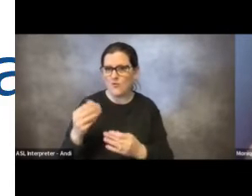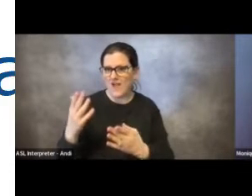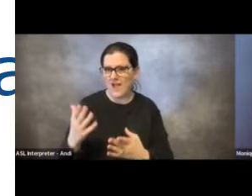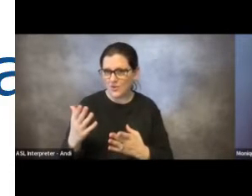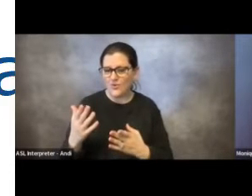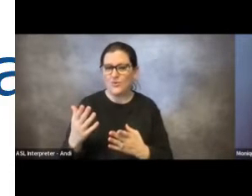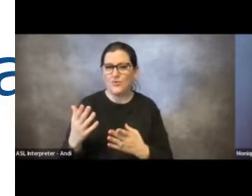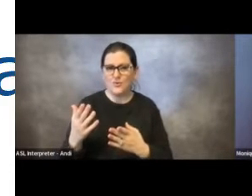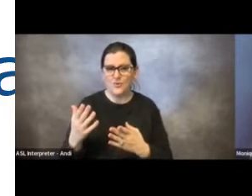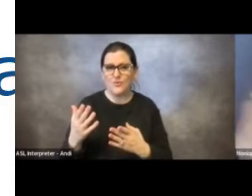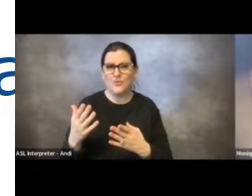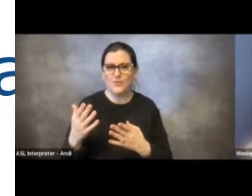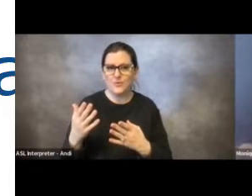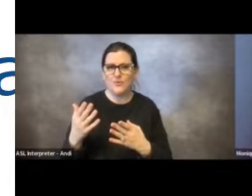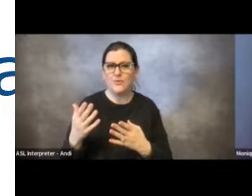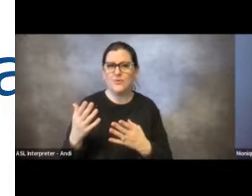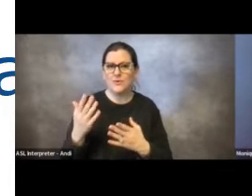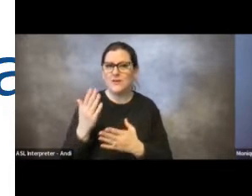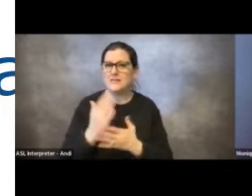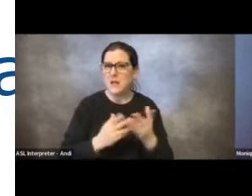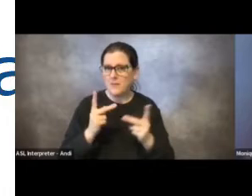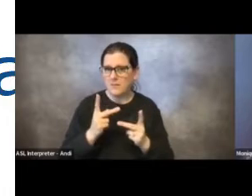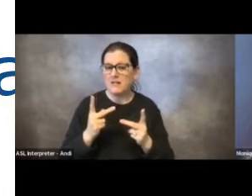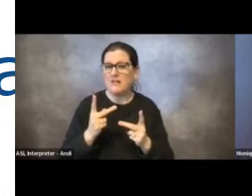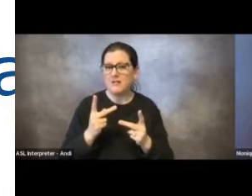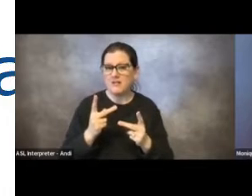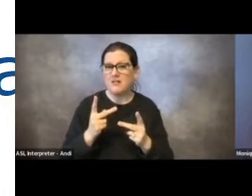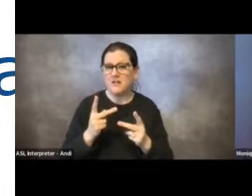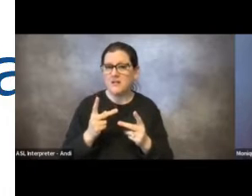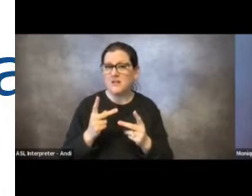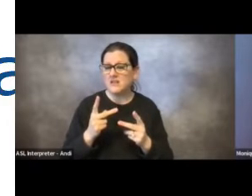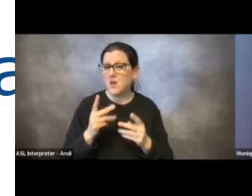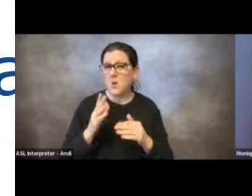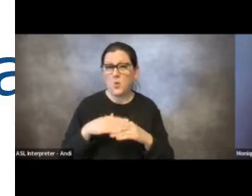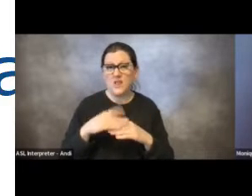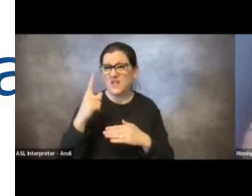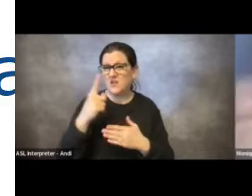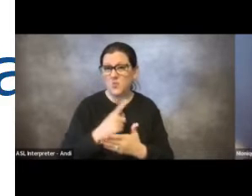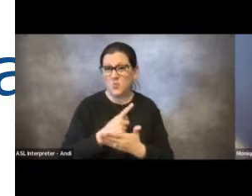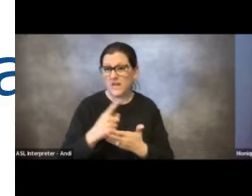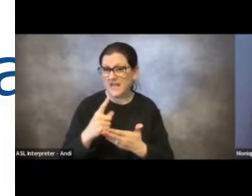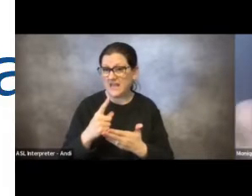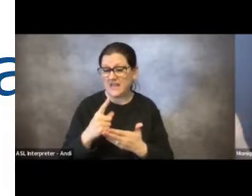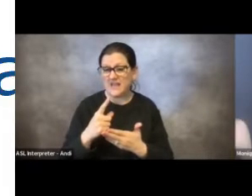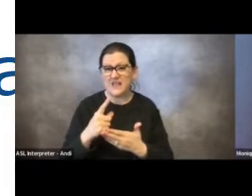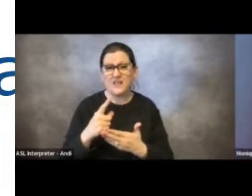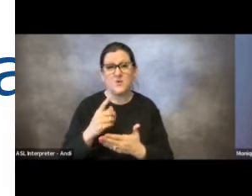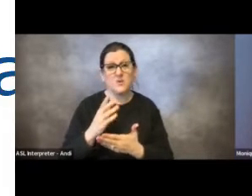there's a, you know, some individuals see them as early as within the first week, to individuals really not seeing